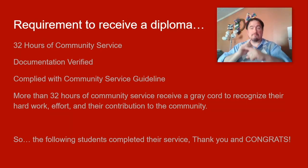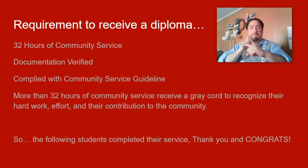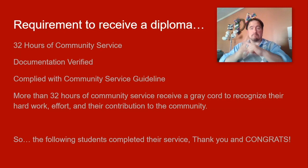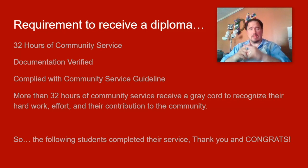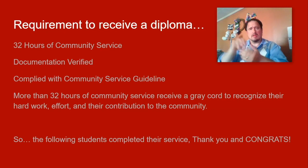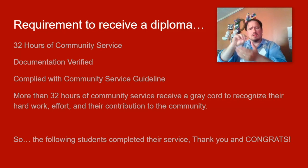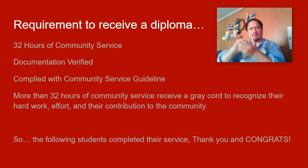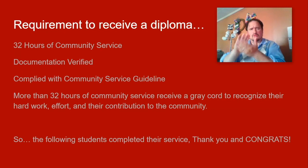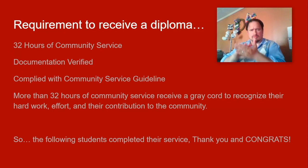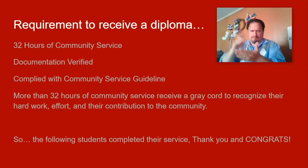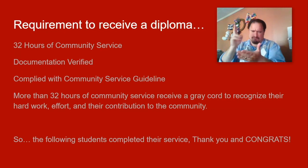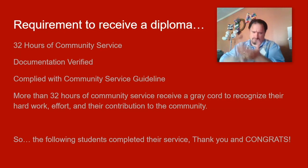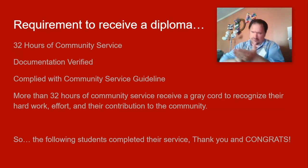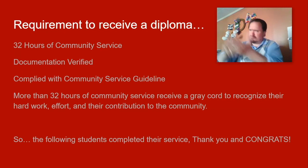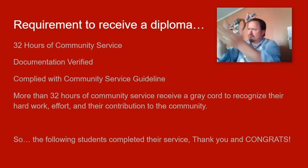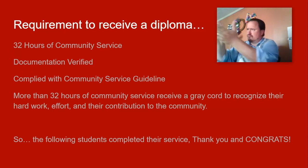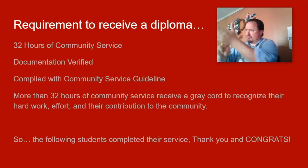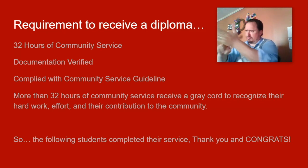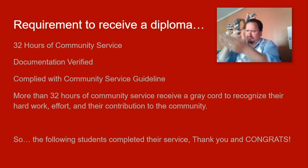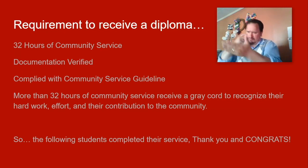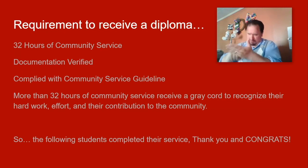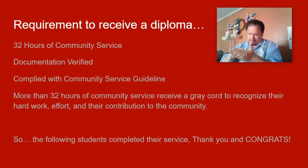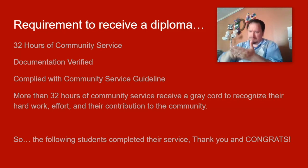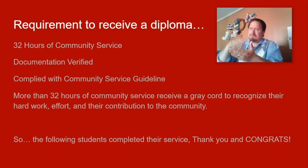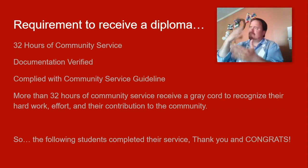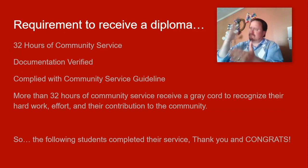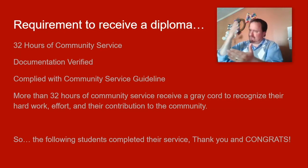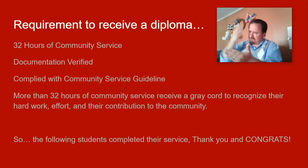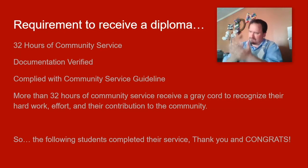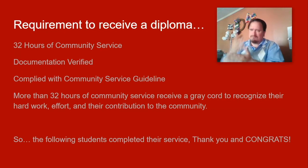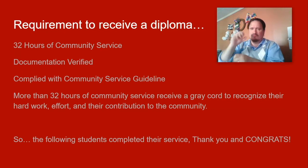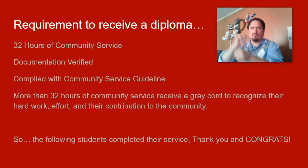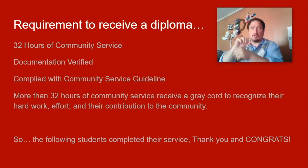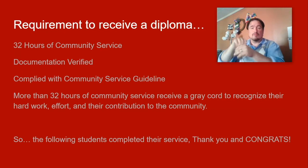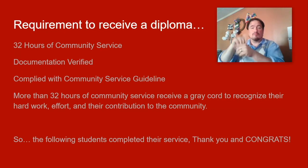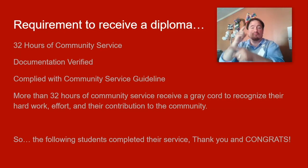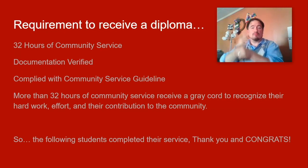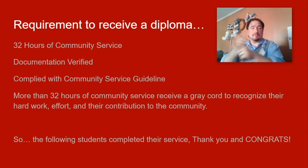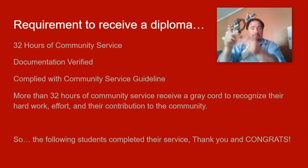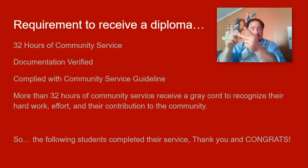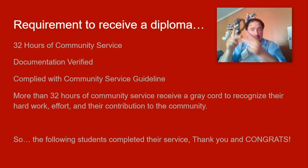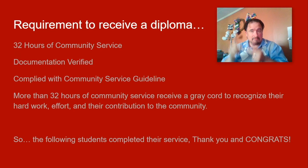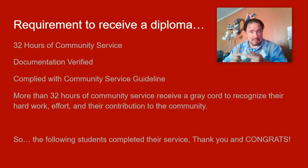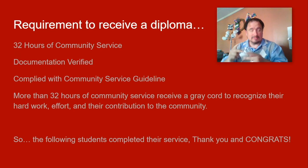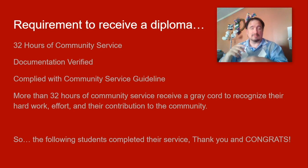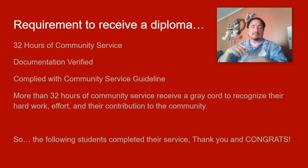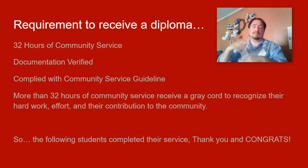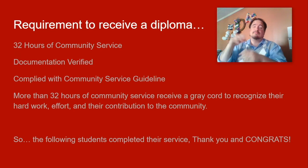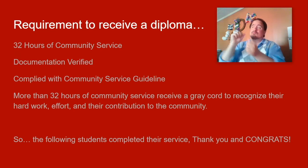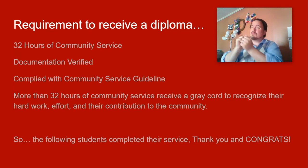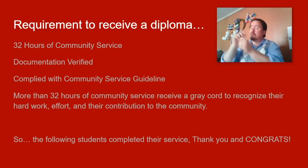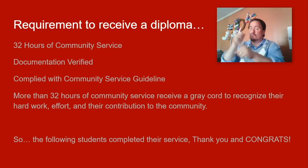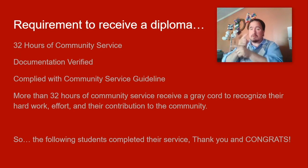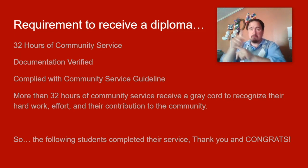Students need a total of 32 hours with appropriate documentation and signed forms of activities completed.